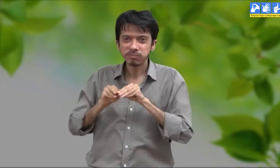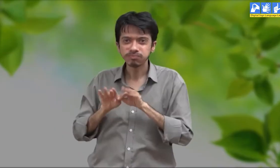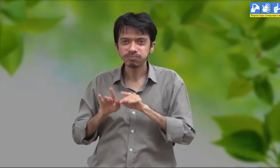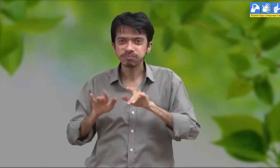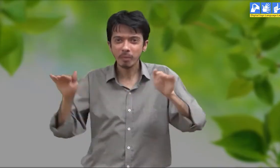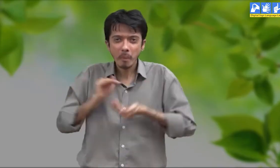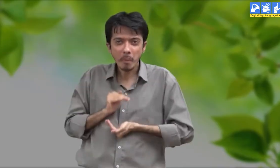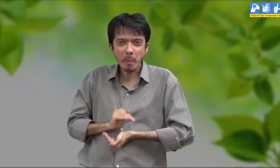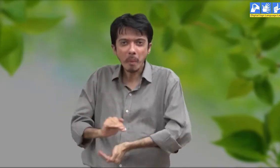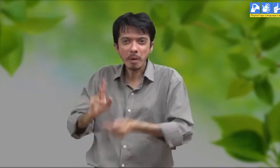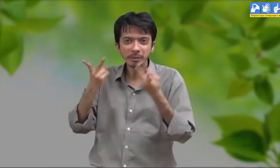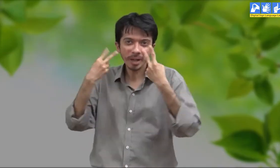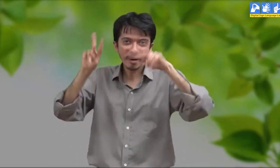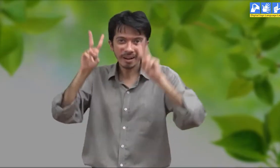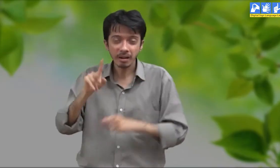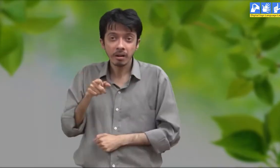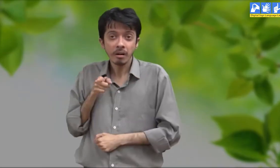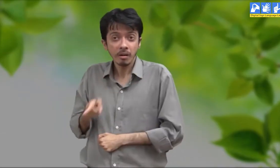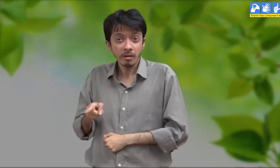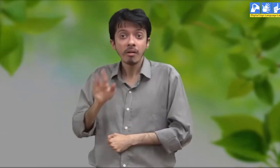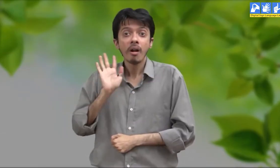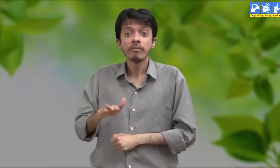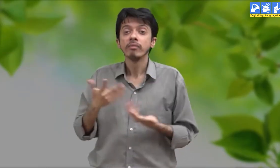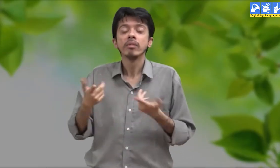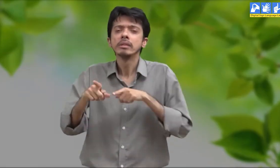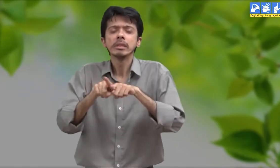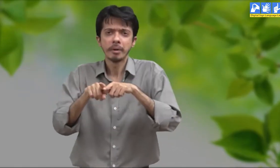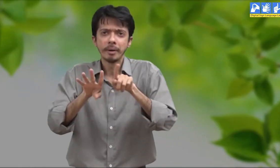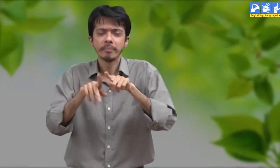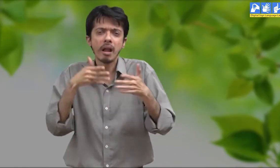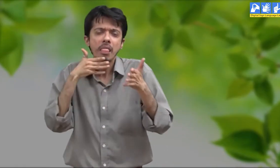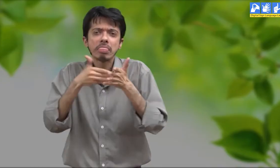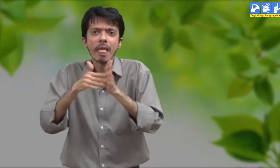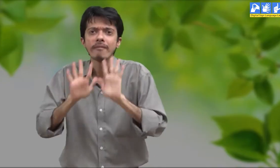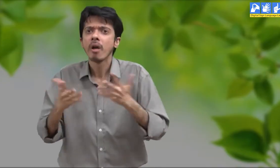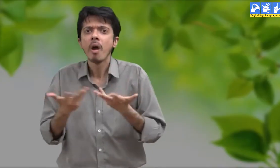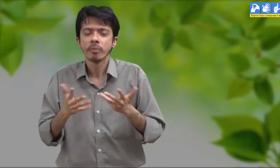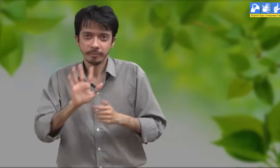diseases and it can be the breeding sites for mosquitoes. Let's talk about the challenges.